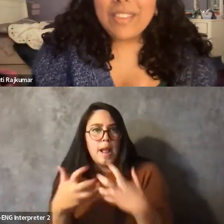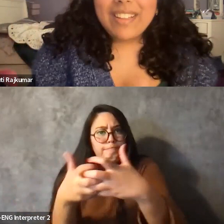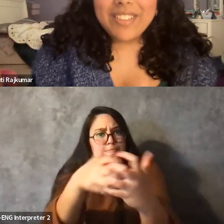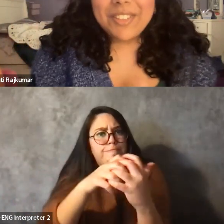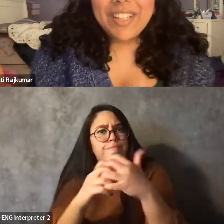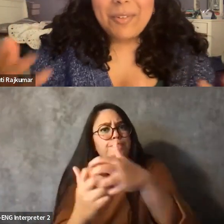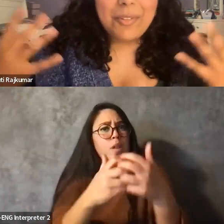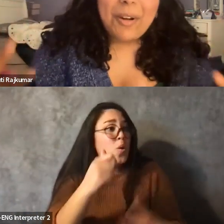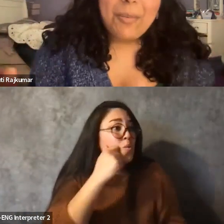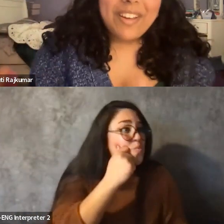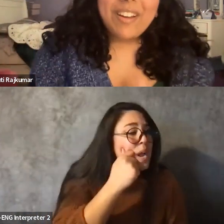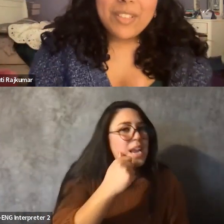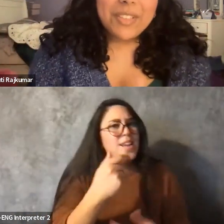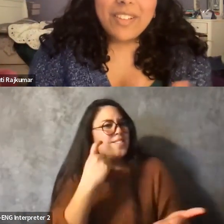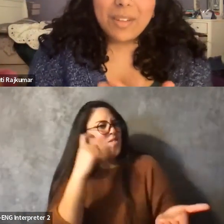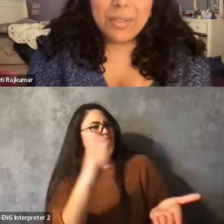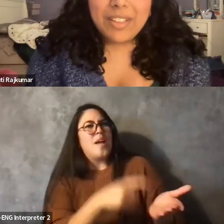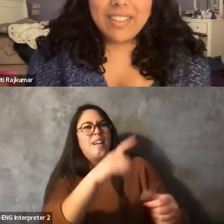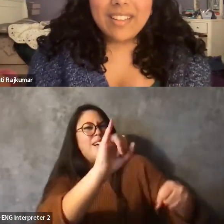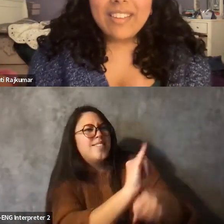with the industry and what's wrong with the coverage of these communities,